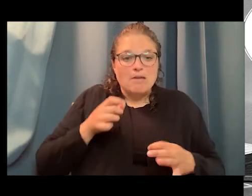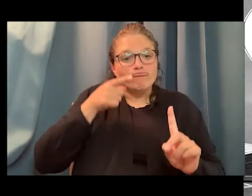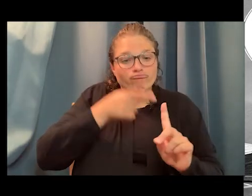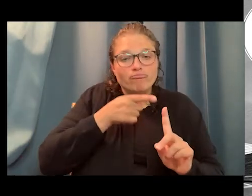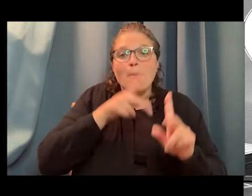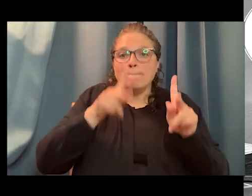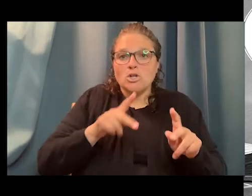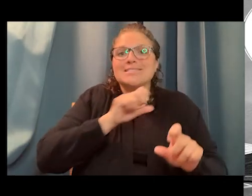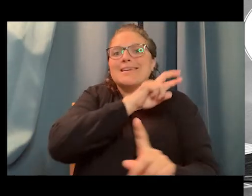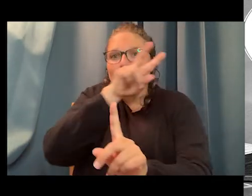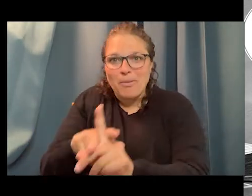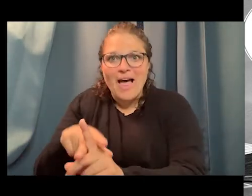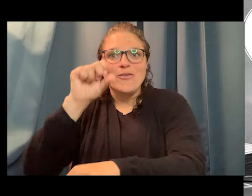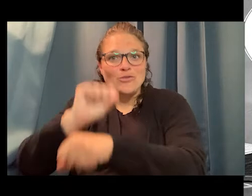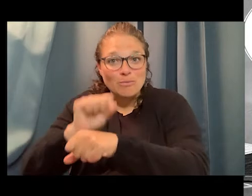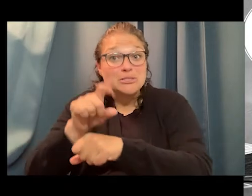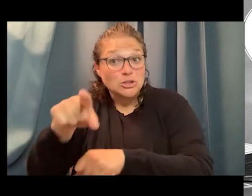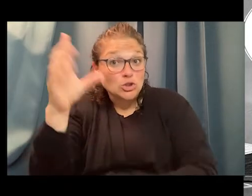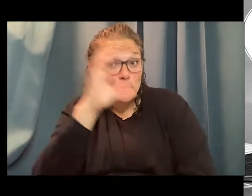to do the position you're looking to fill.